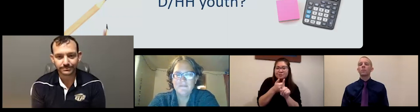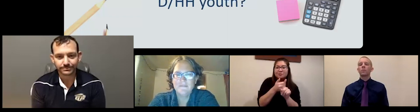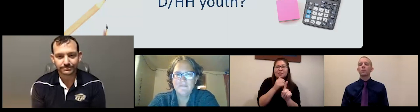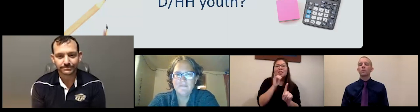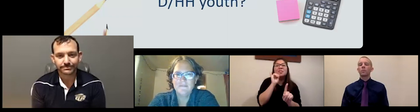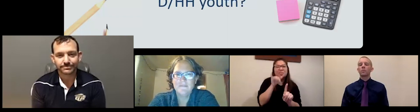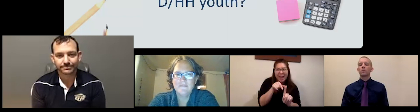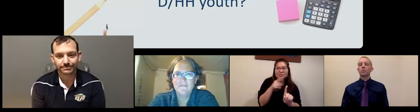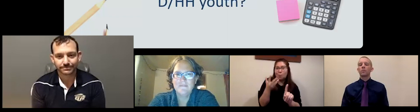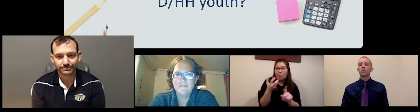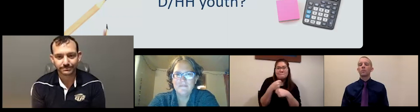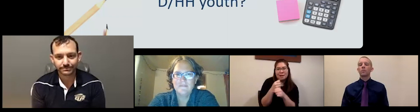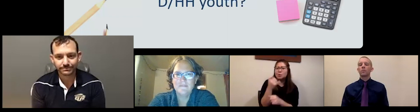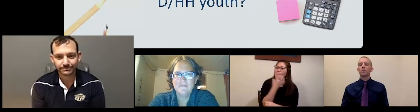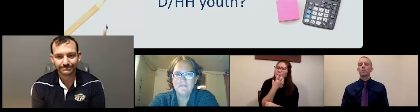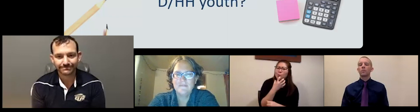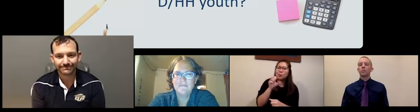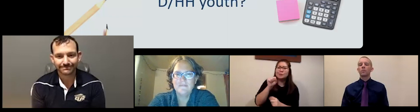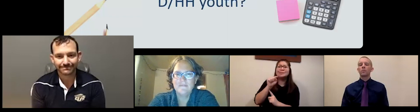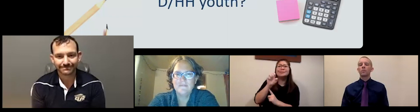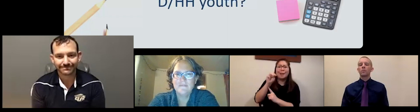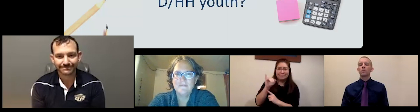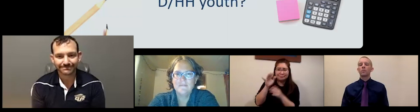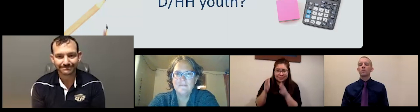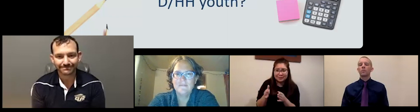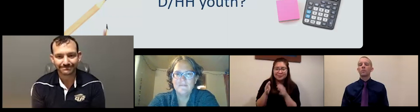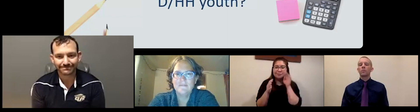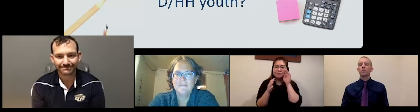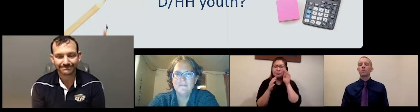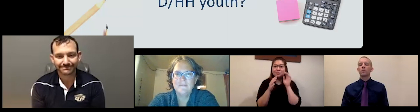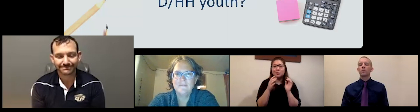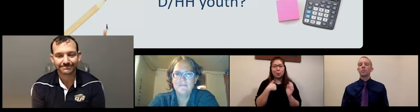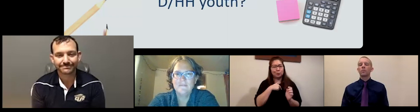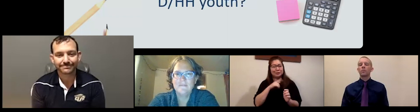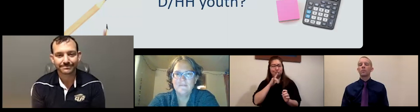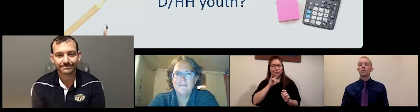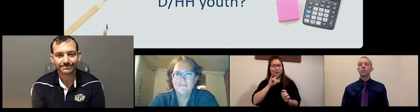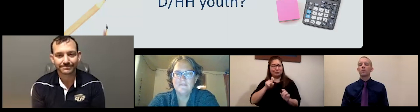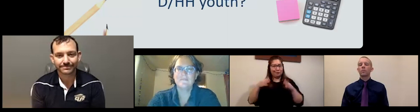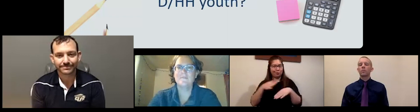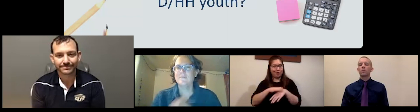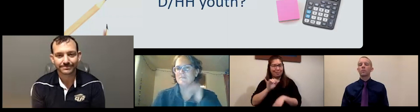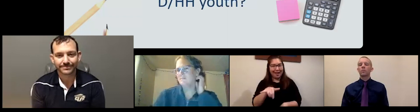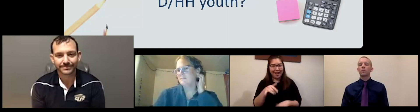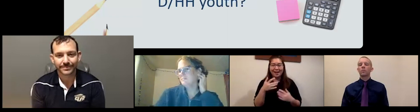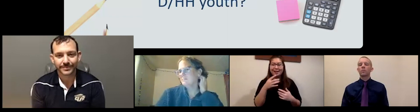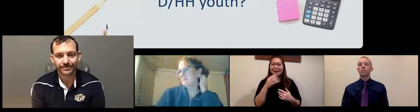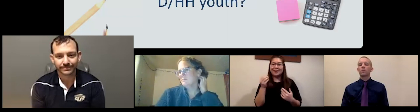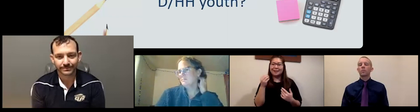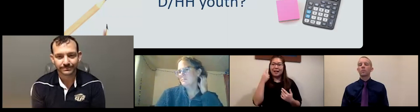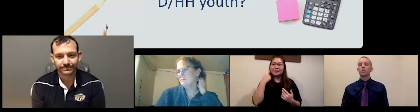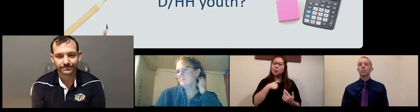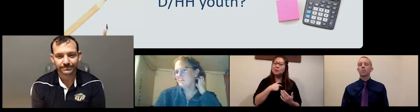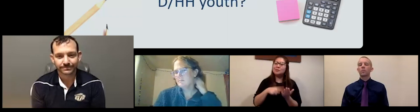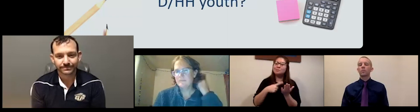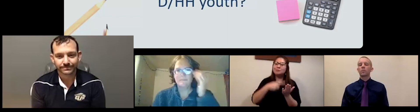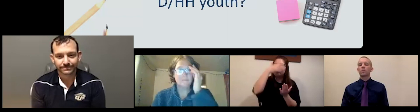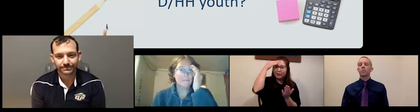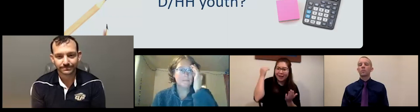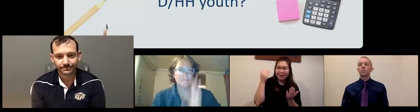That’s what makes them a STEM person. So we really should focus on that, and I think we sometimes forget.